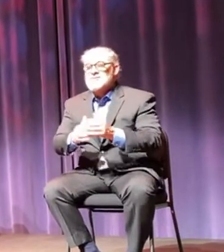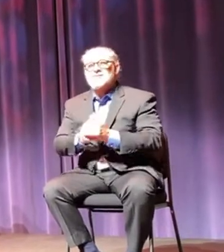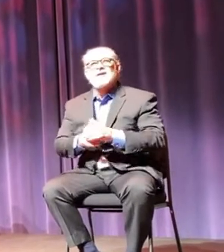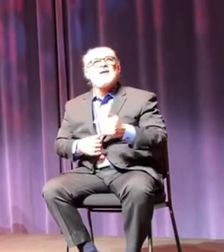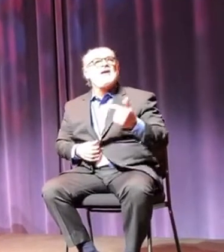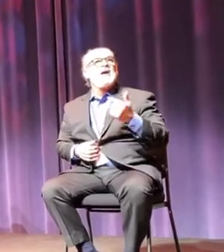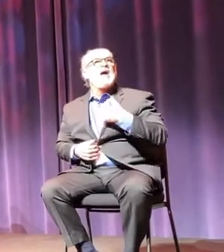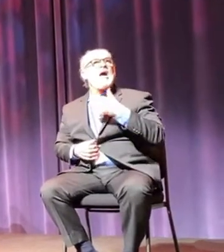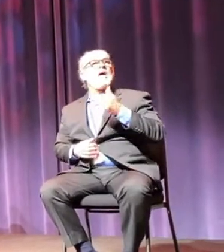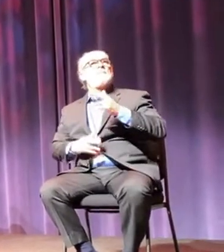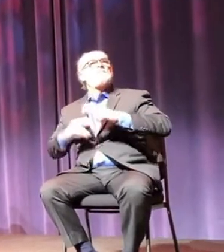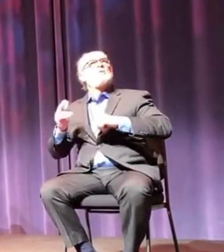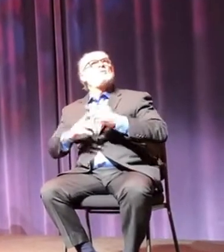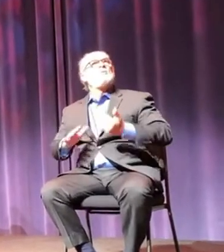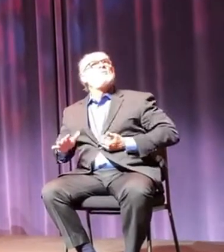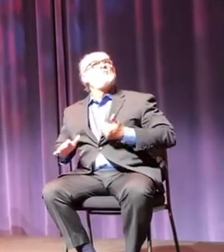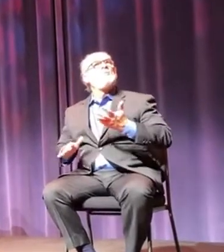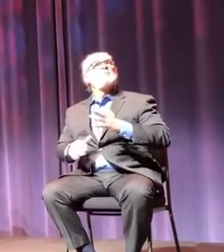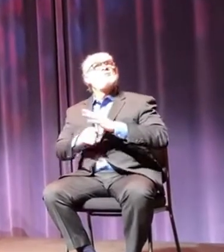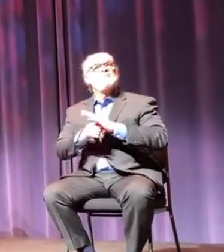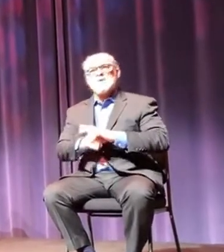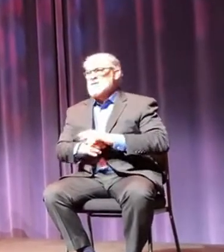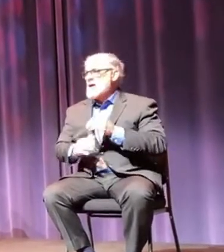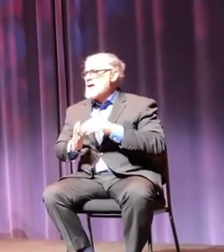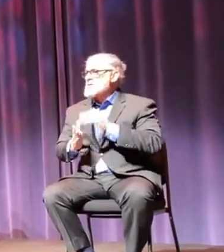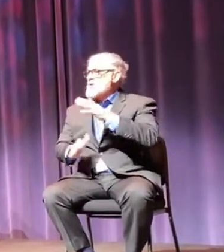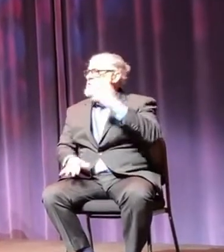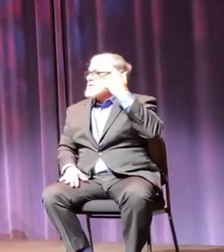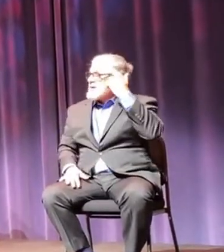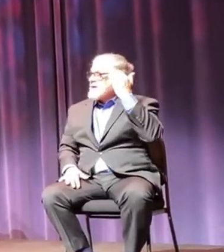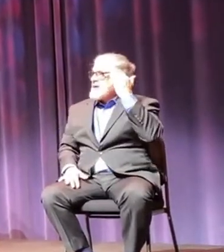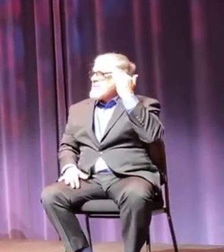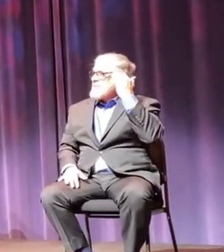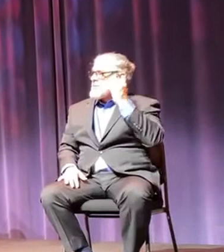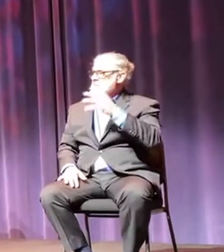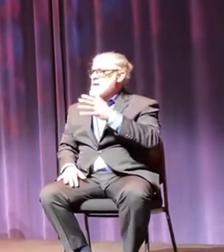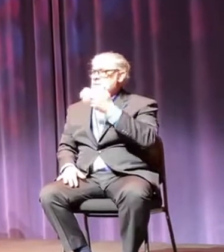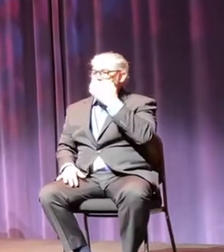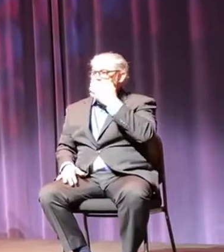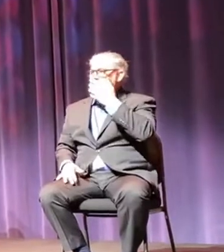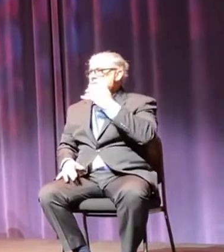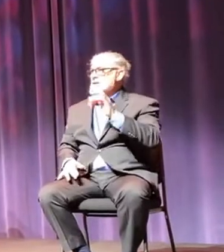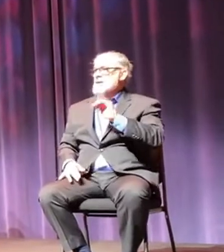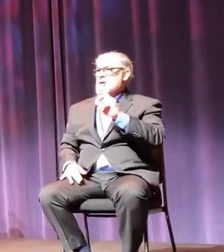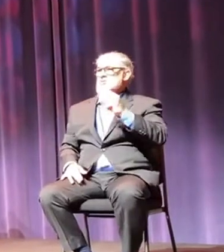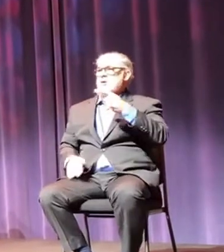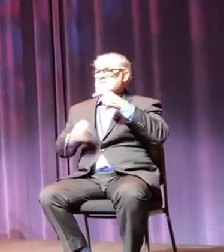I am building poems to press their muzzles against your temple, muzzle, like a dog,